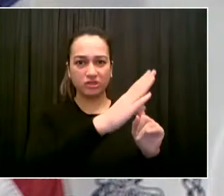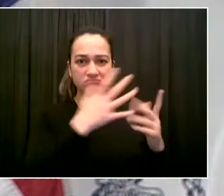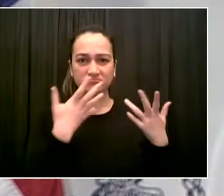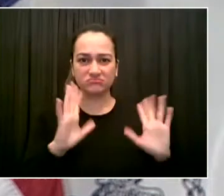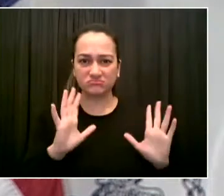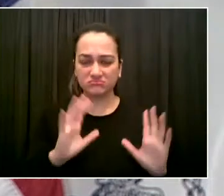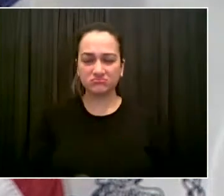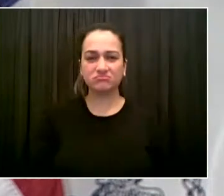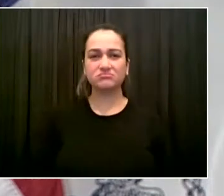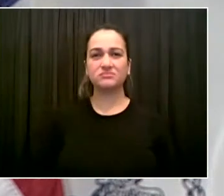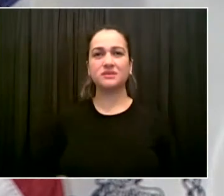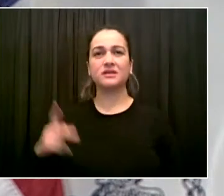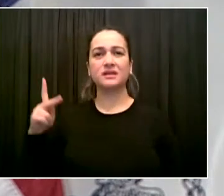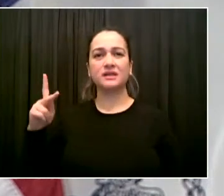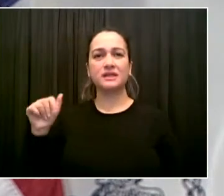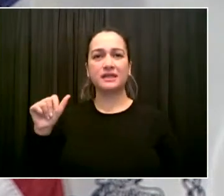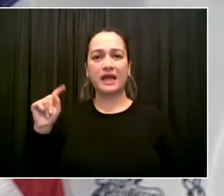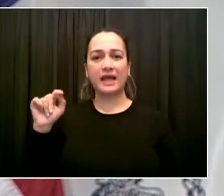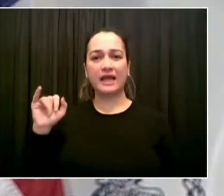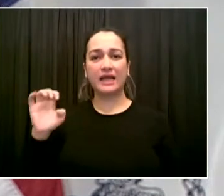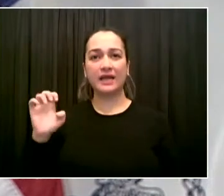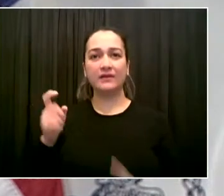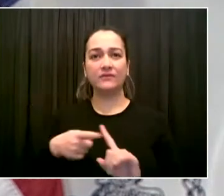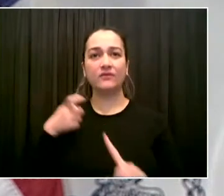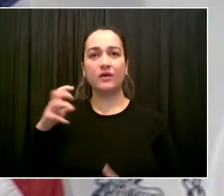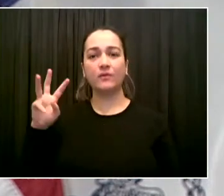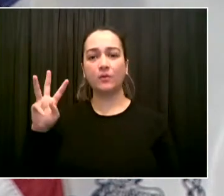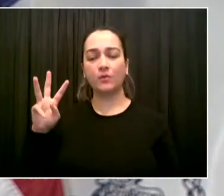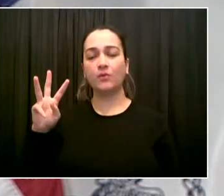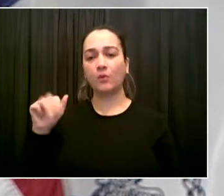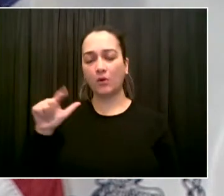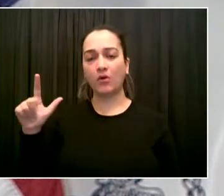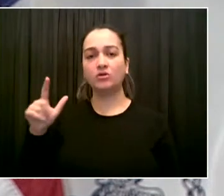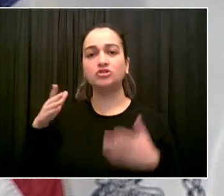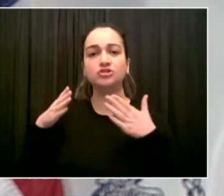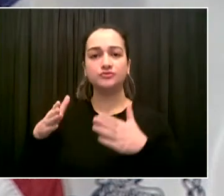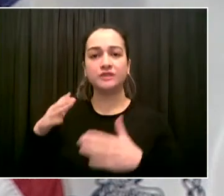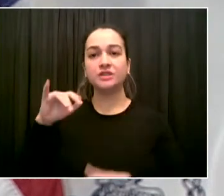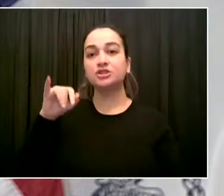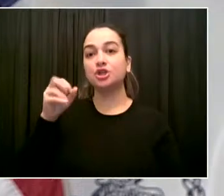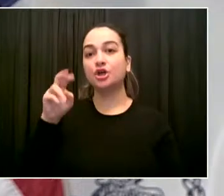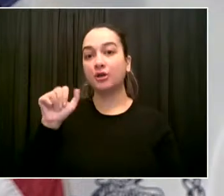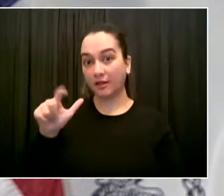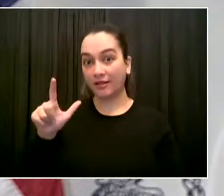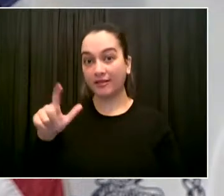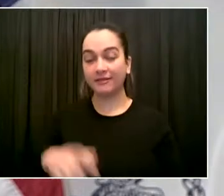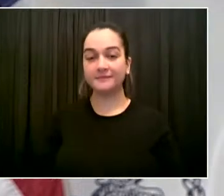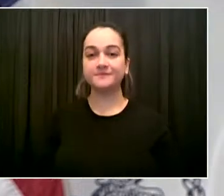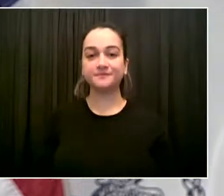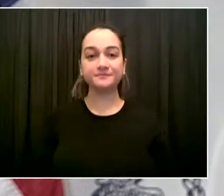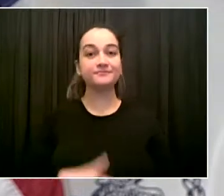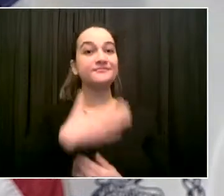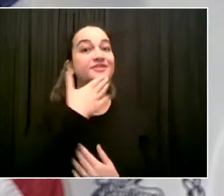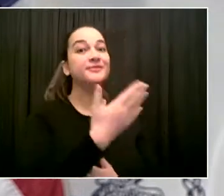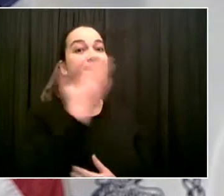THE WALL STREET JOURNAL. Reporter: , GOOD MORNING,